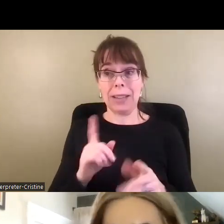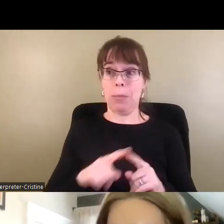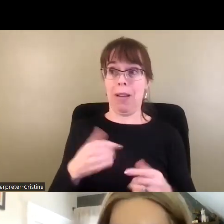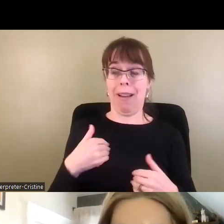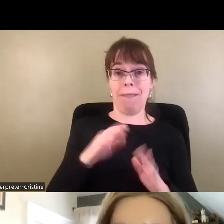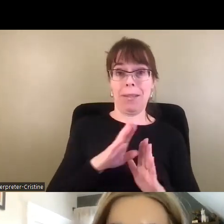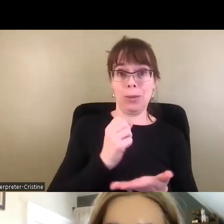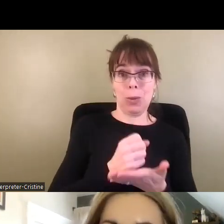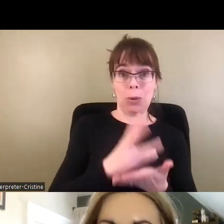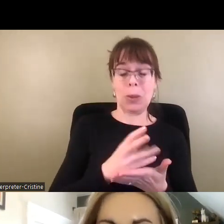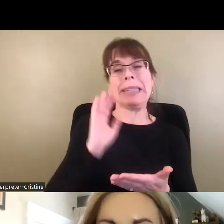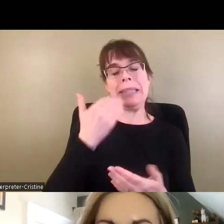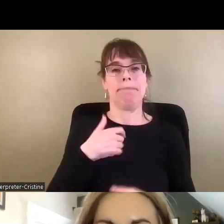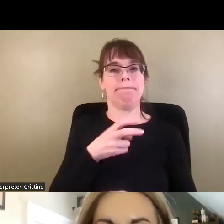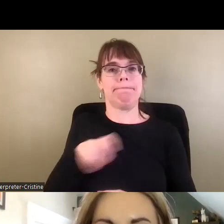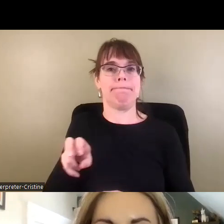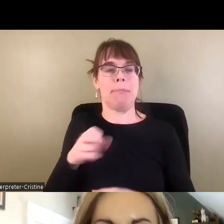it sort of made sense to shift over into this work.